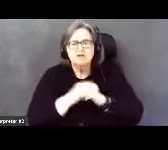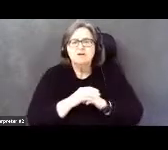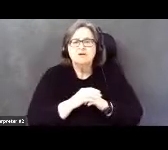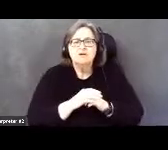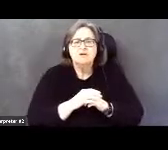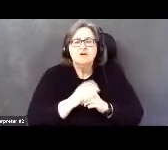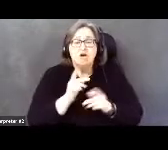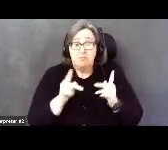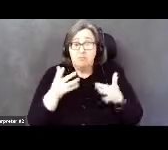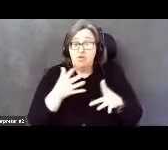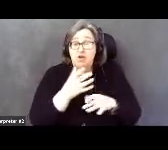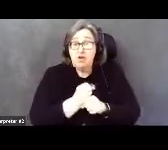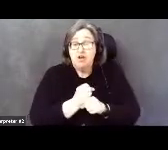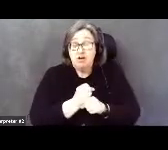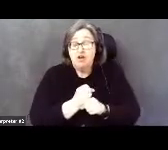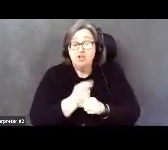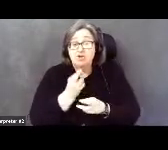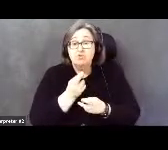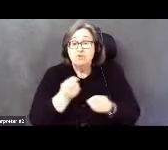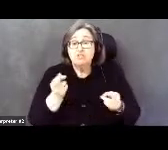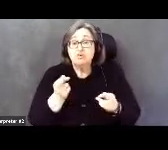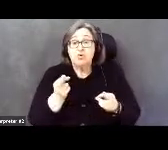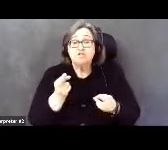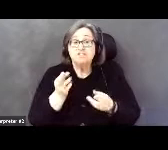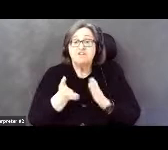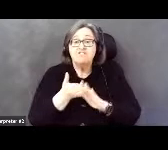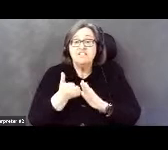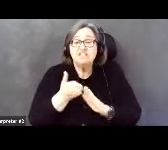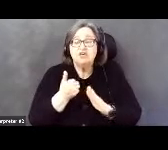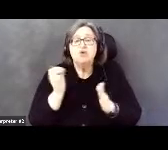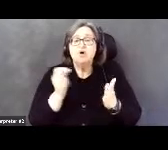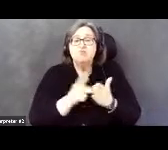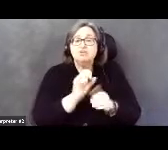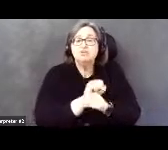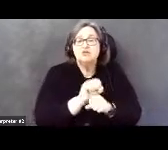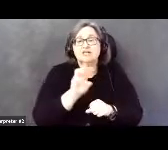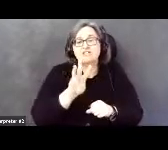who received resource facilitation received to work 64 to 70% of the time as compared